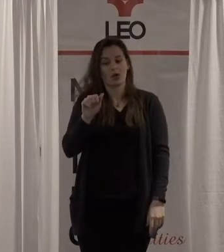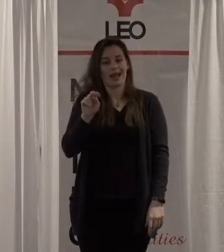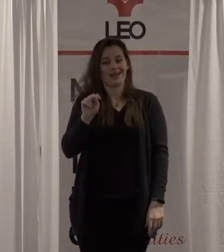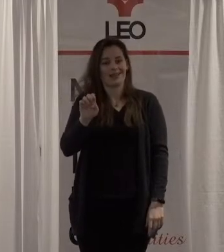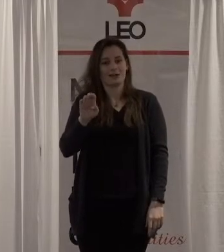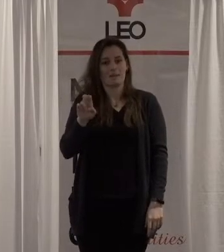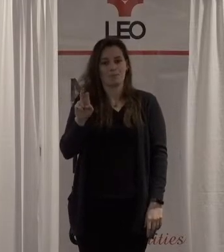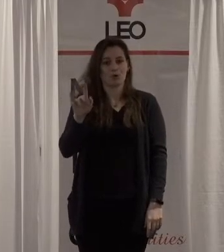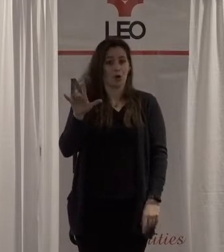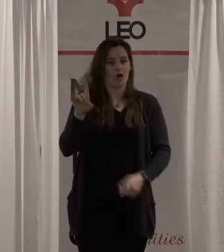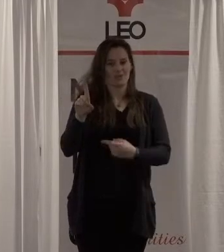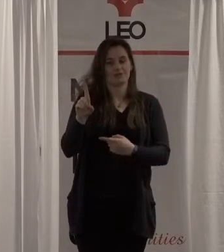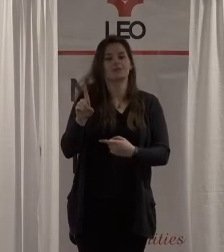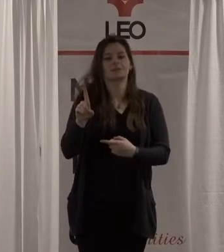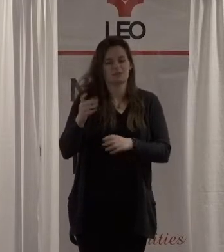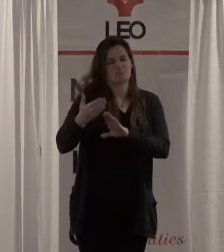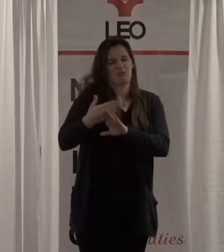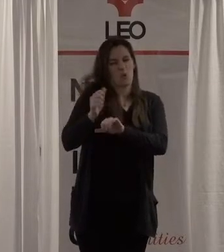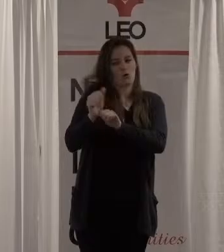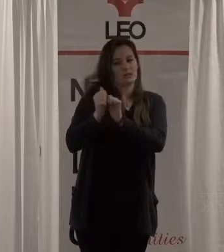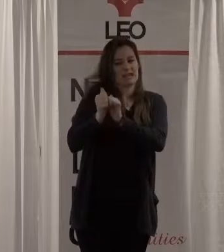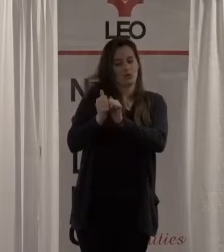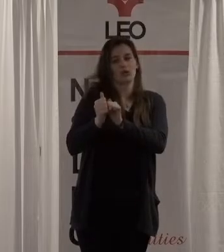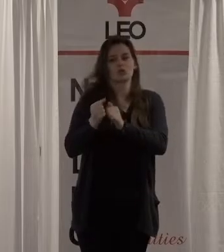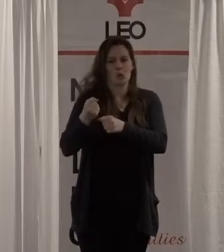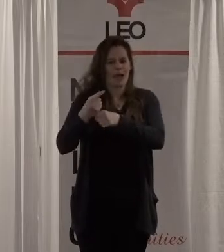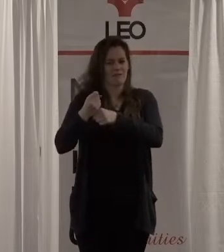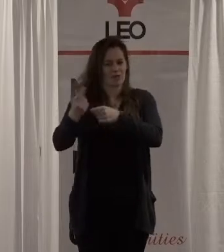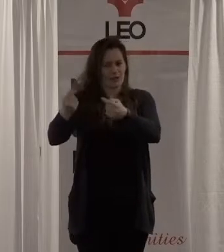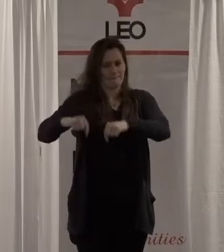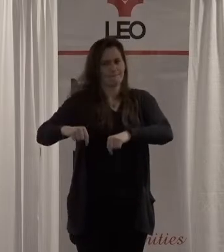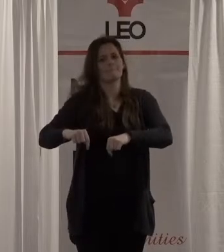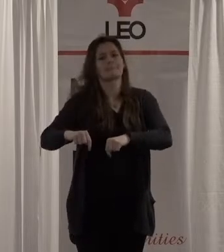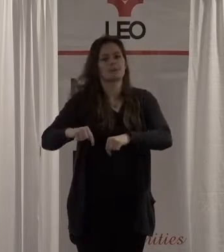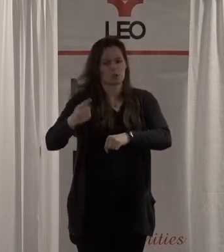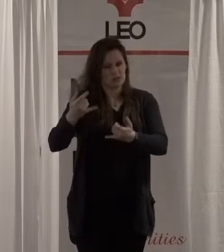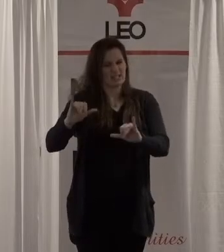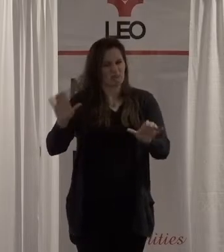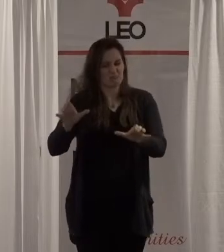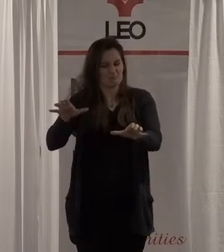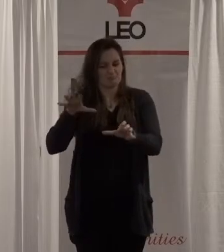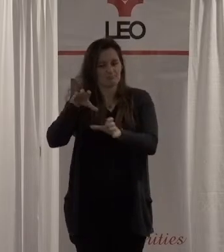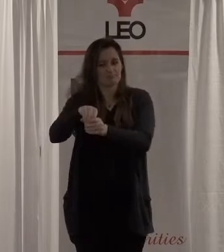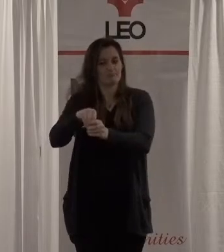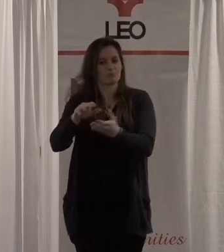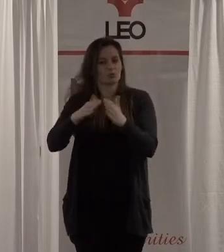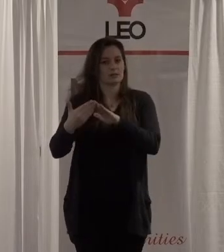SHE IS ACTIVE IN THE COMMUNITY. SHE WAS MINISTER WHEN I STARTED IN 2013